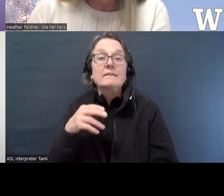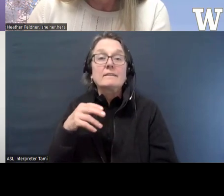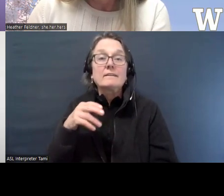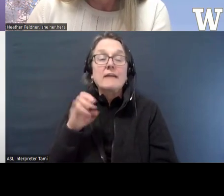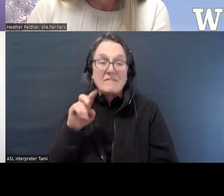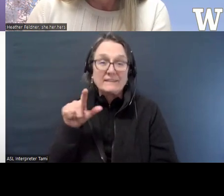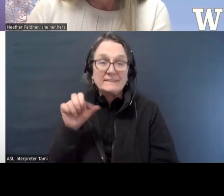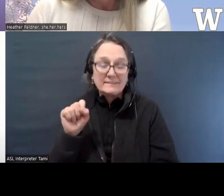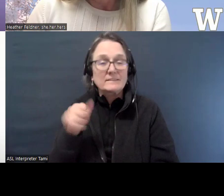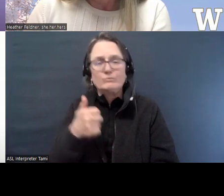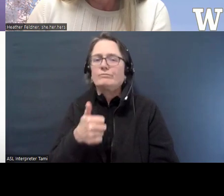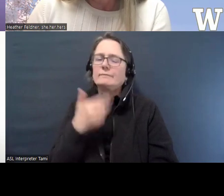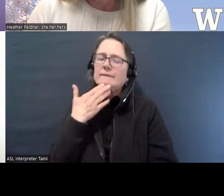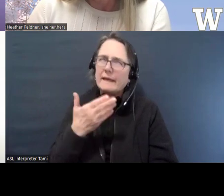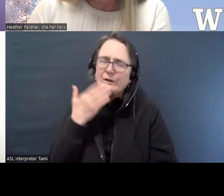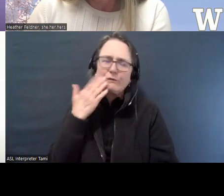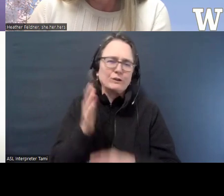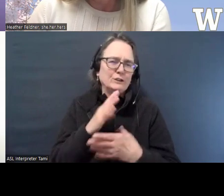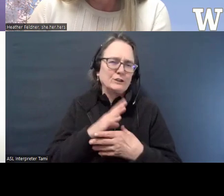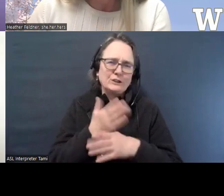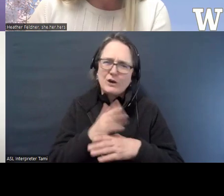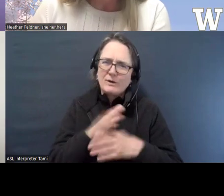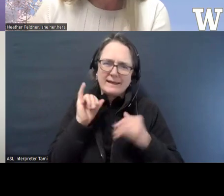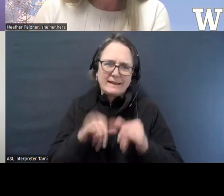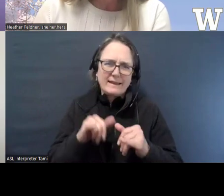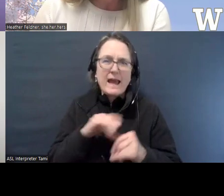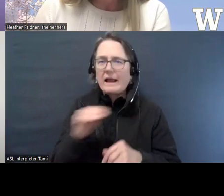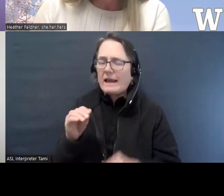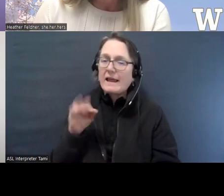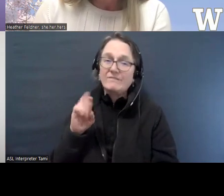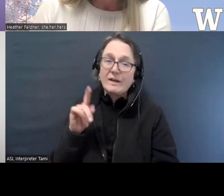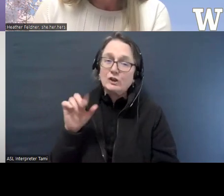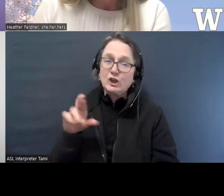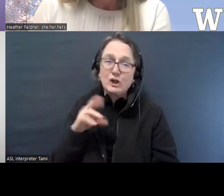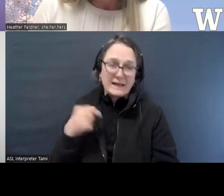that Feldner and I talk a lot about, which is how intersectional access is.